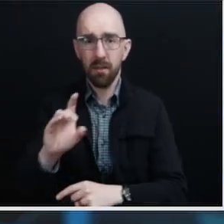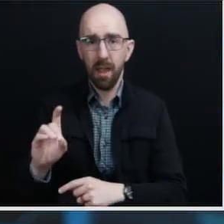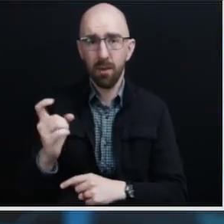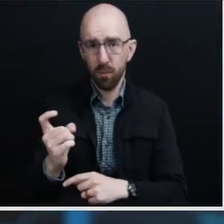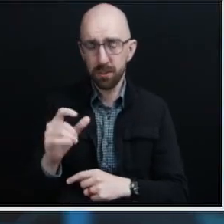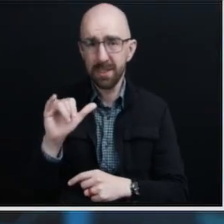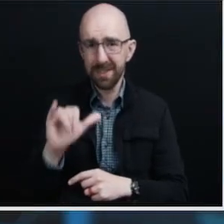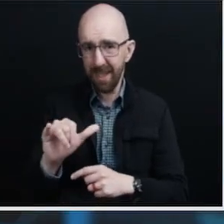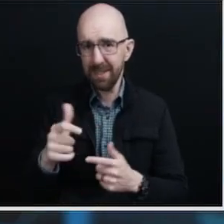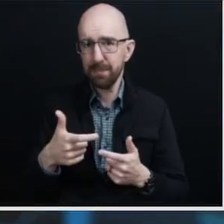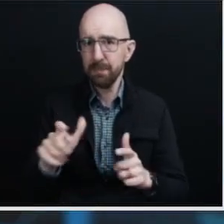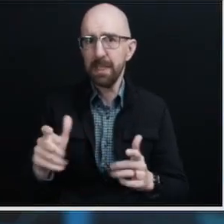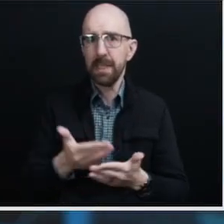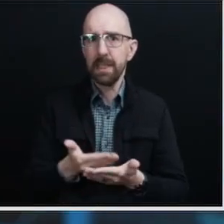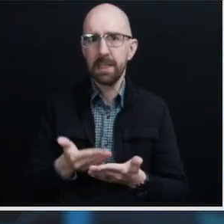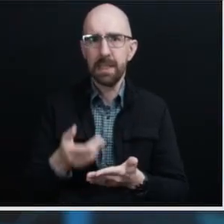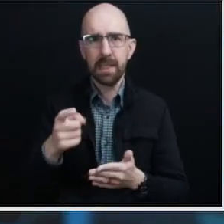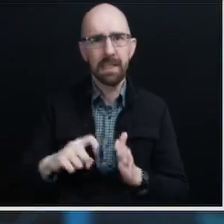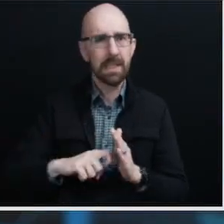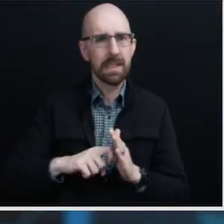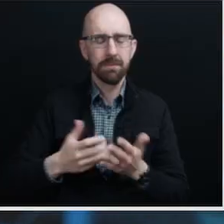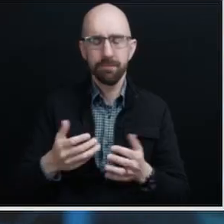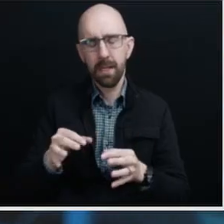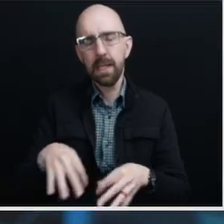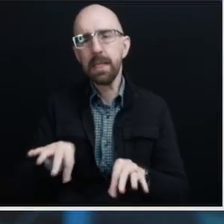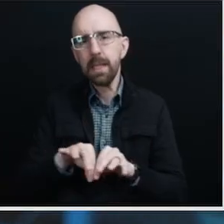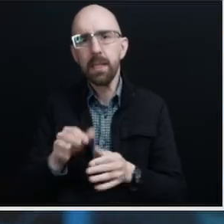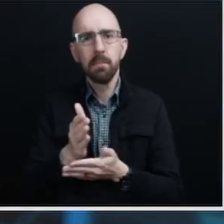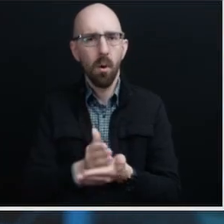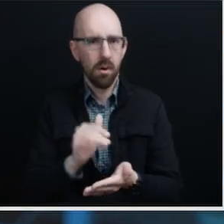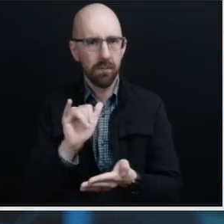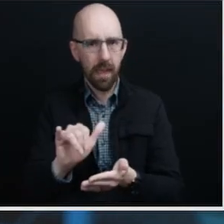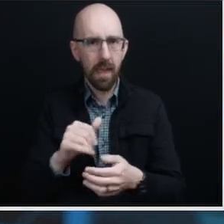big thing. There are very key components that we know make an inflammatory breast cancer,